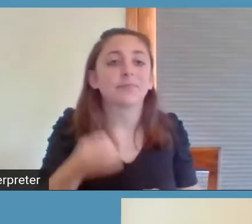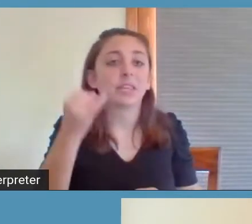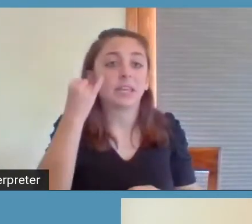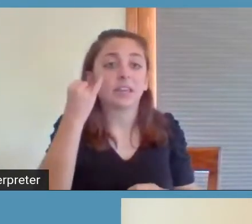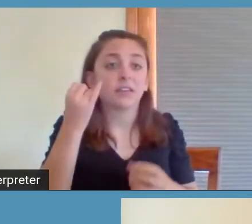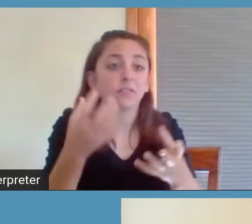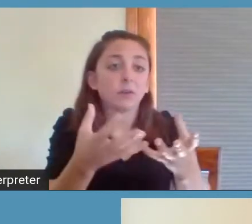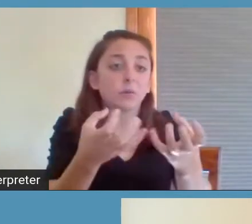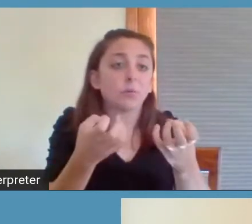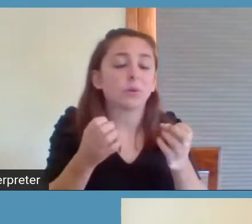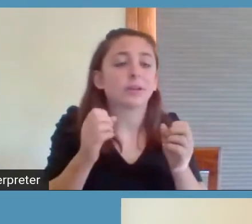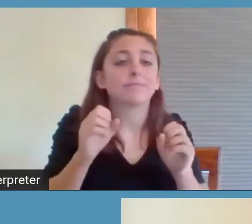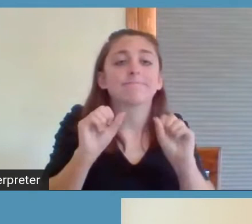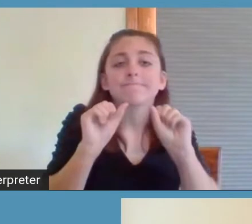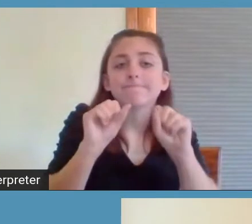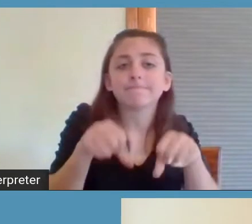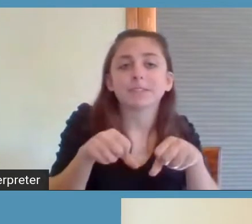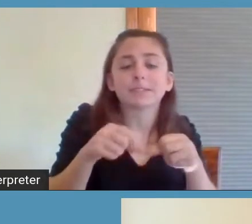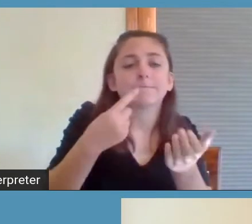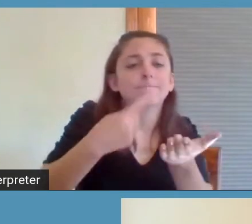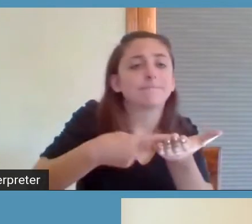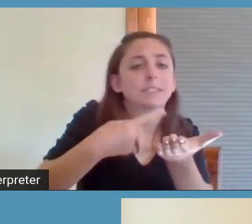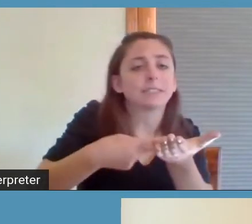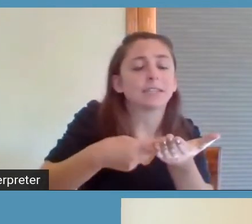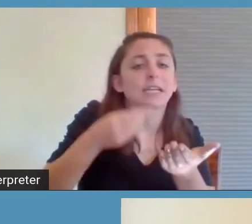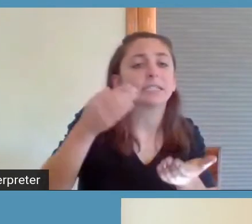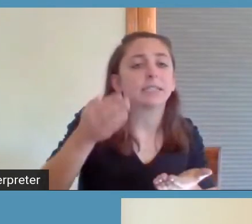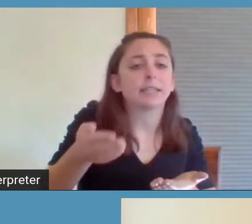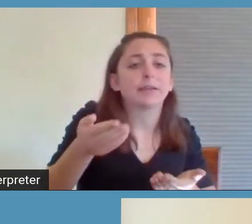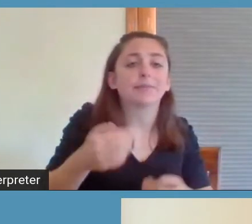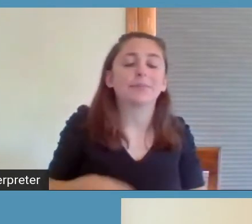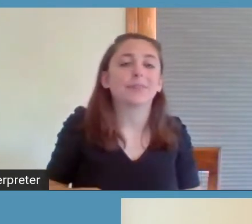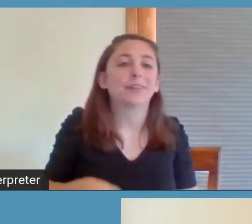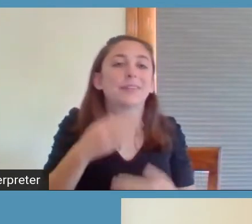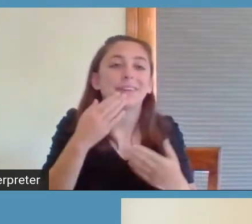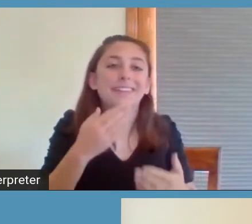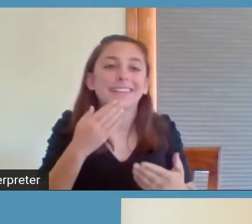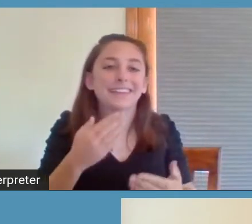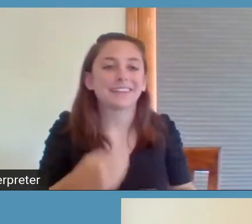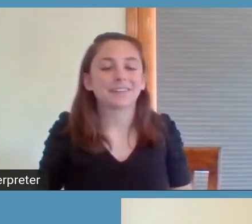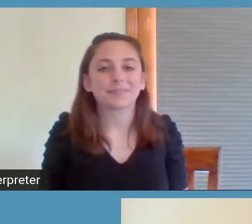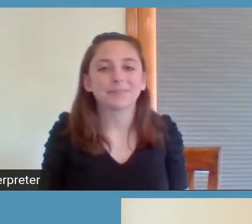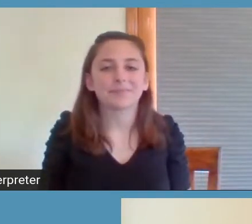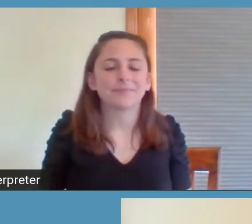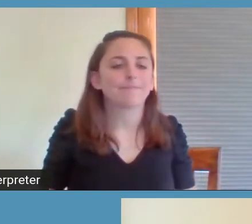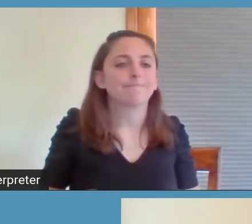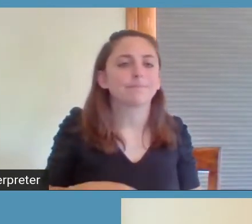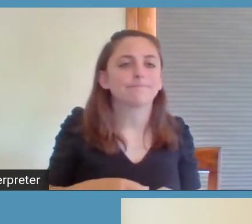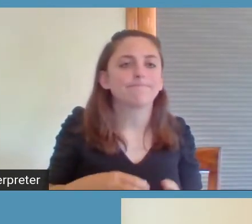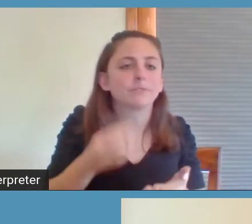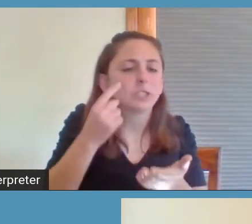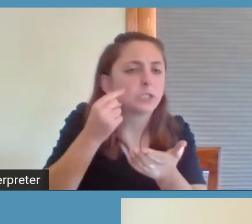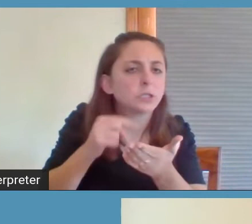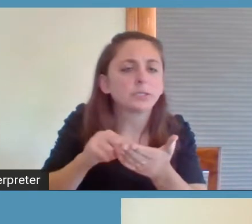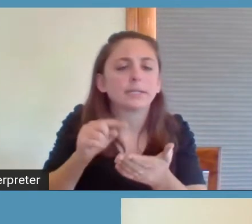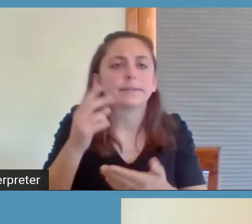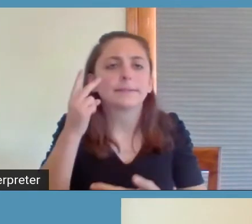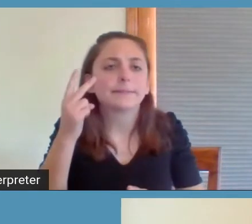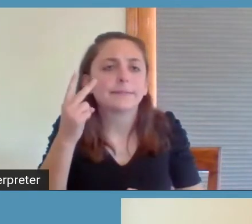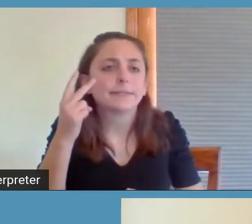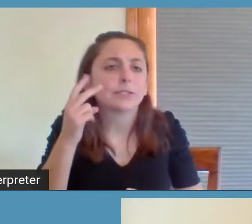there as well um great thank you let me let me check this sheet here and ask another question um